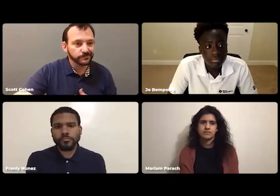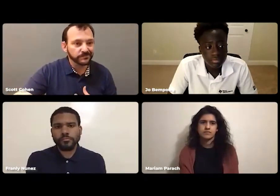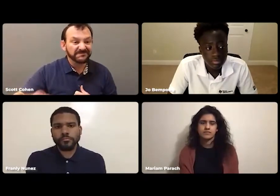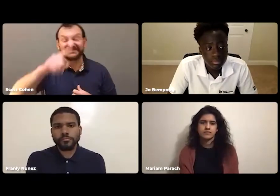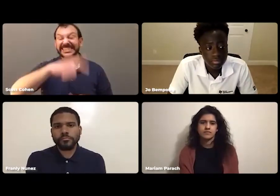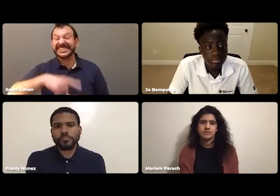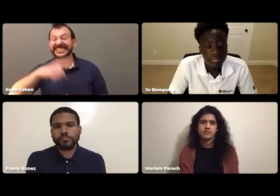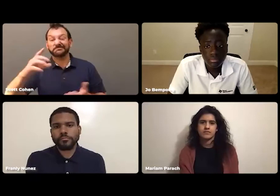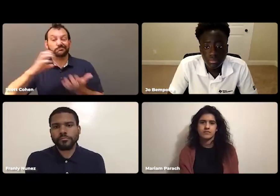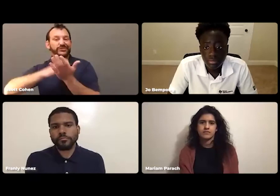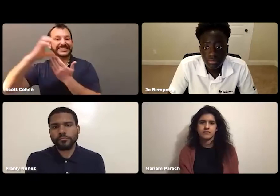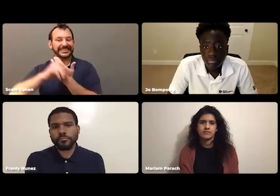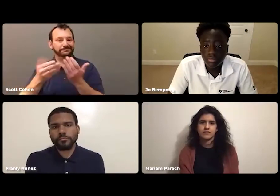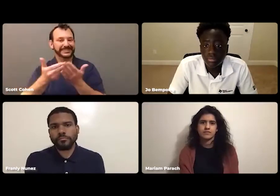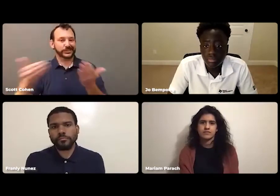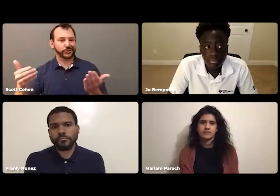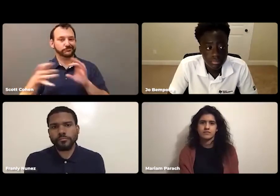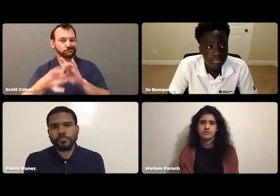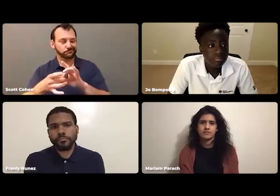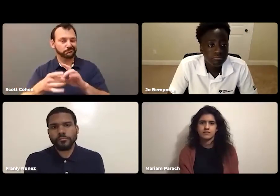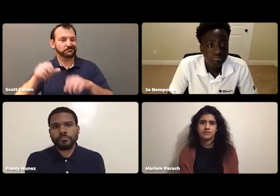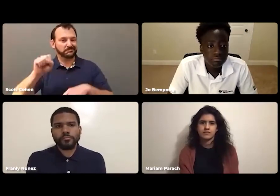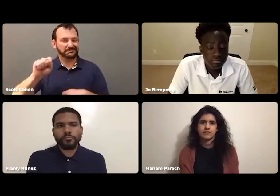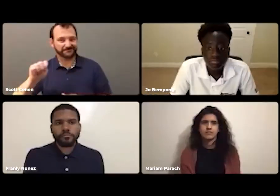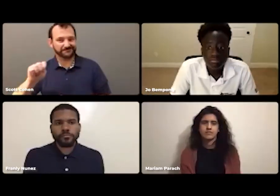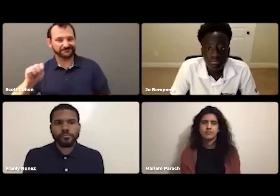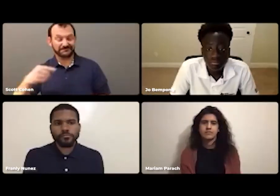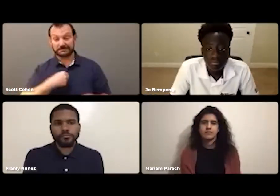You can look through those websites.